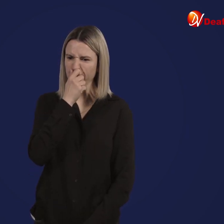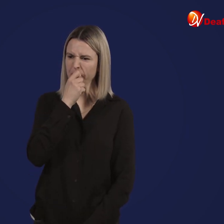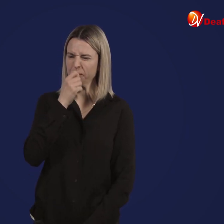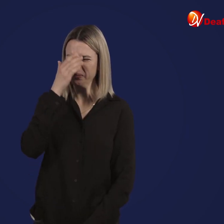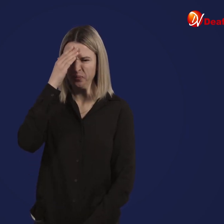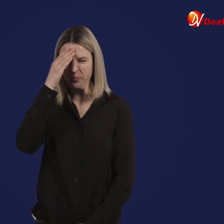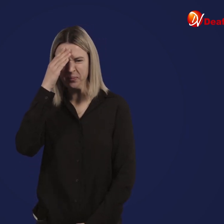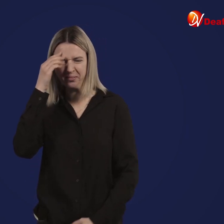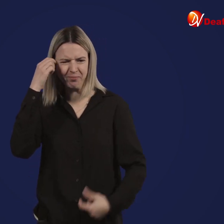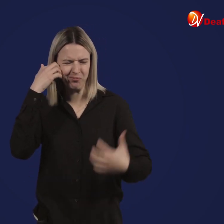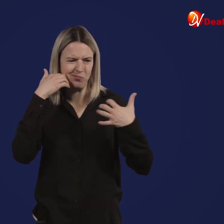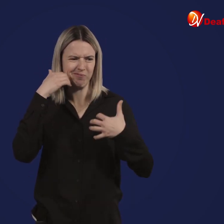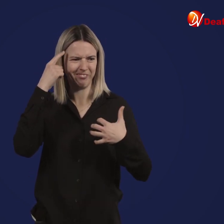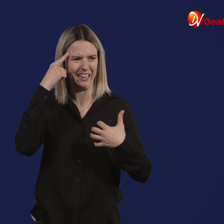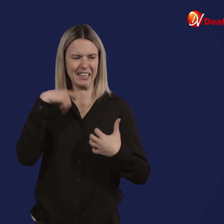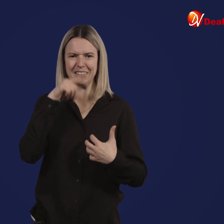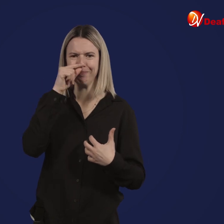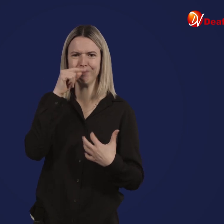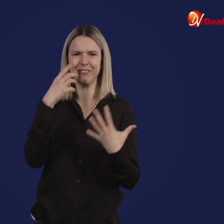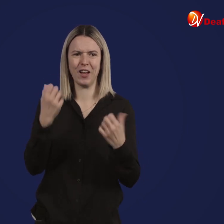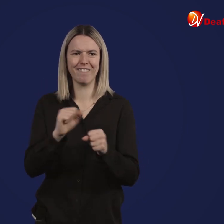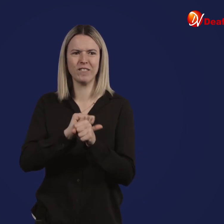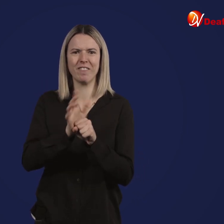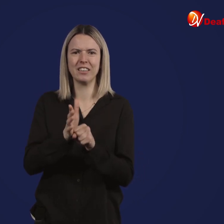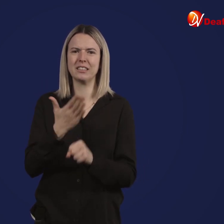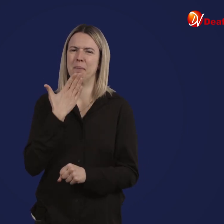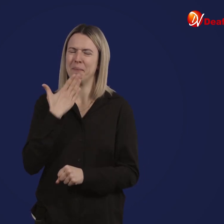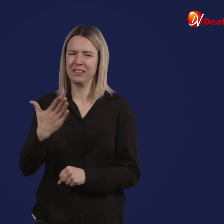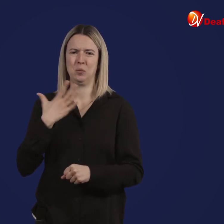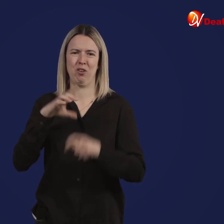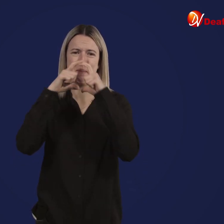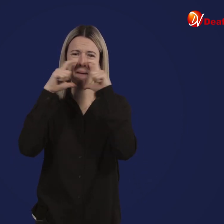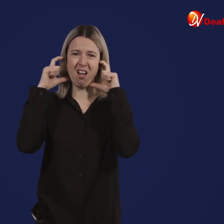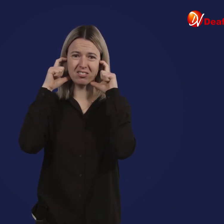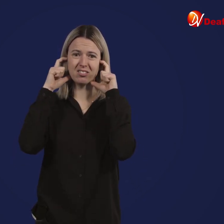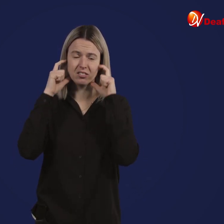When you leave your home or accommodation, you must carry a face mask at all times.